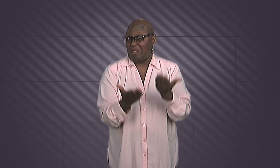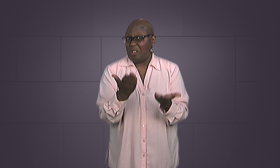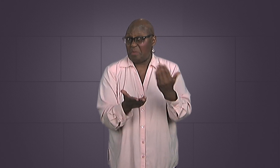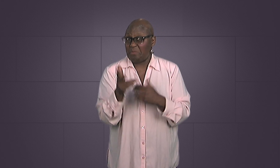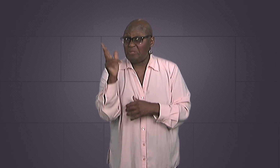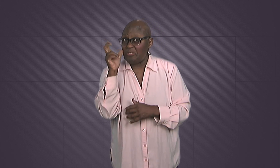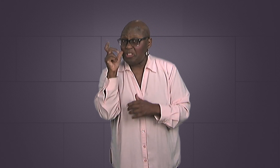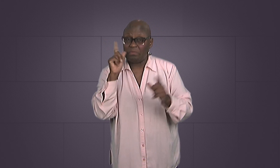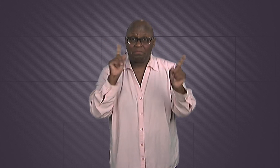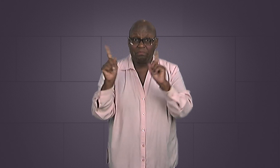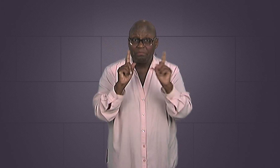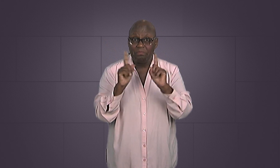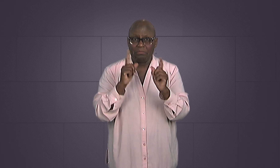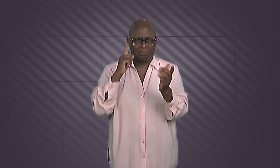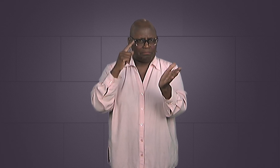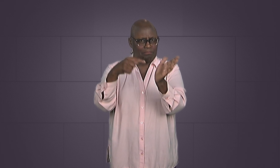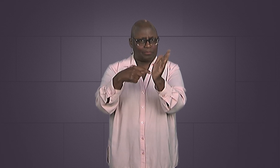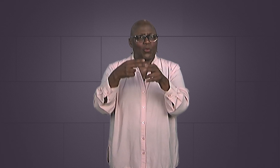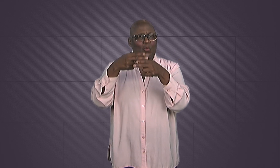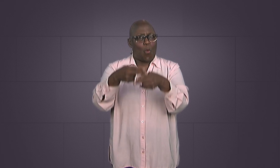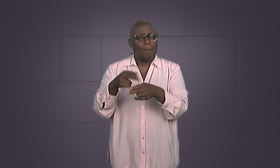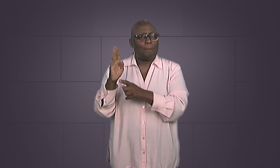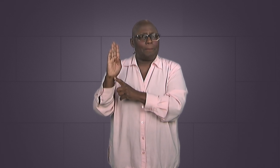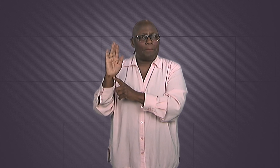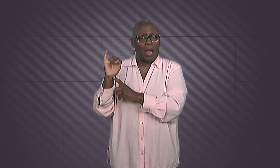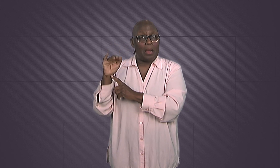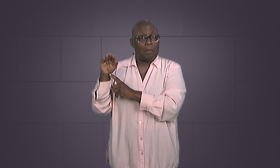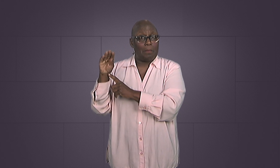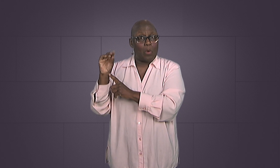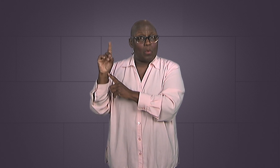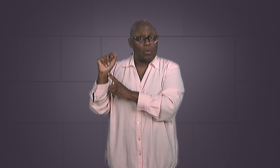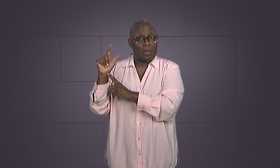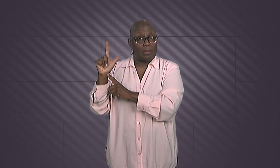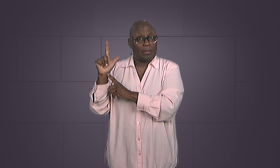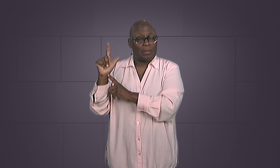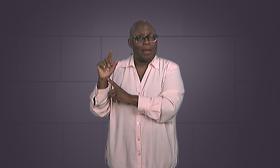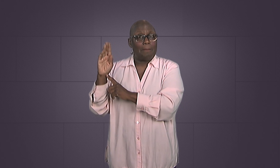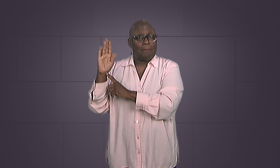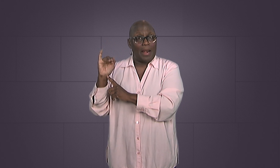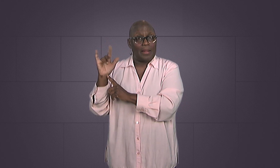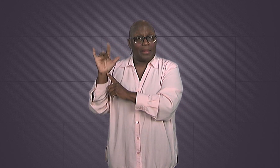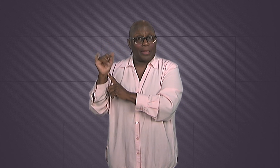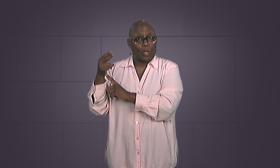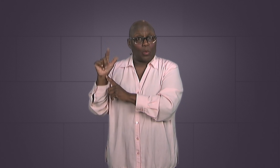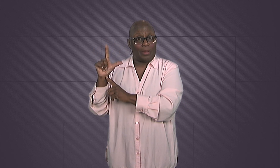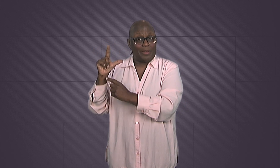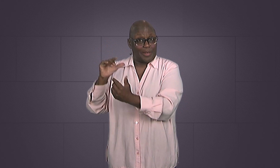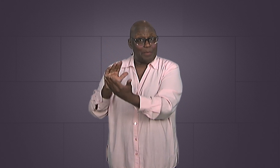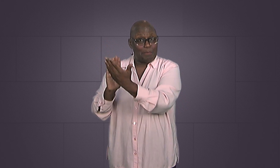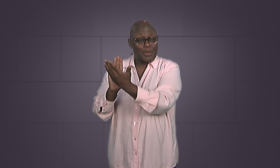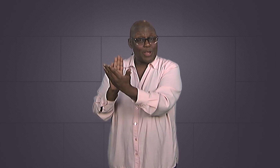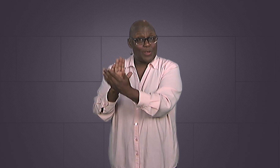You may have also heard this referred to as a "bimodal bilingual approach."